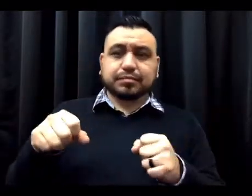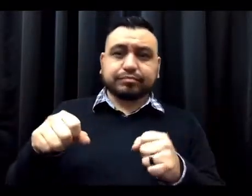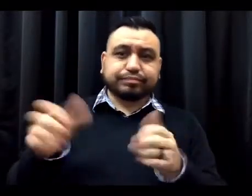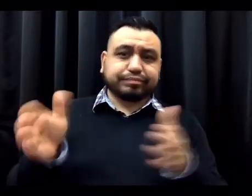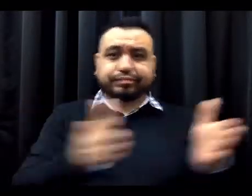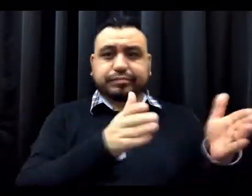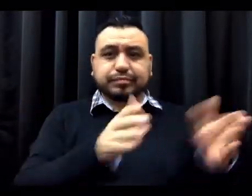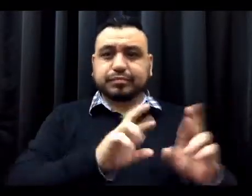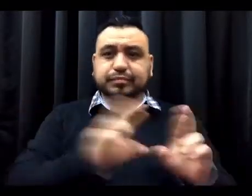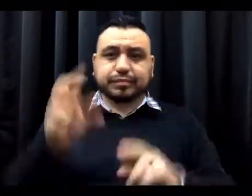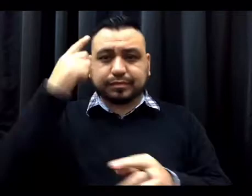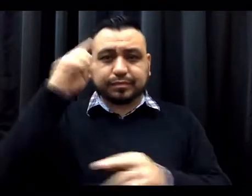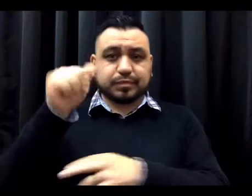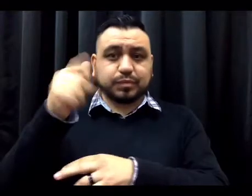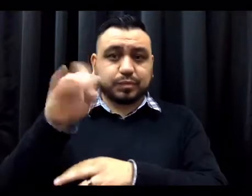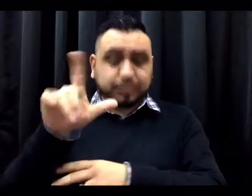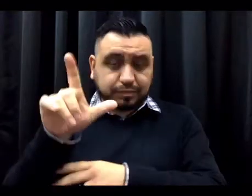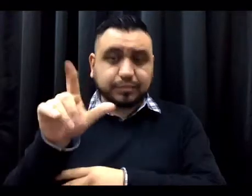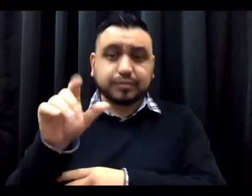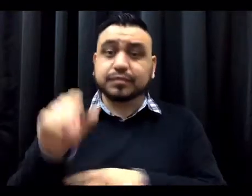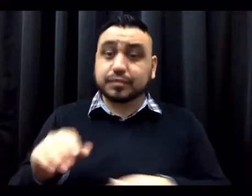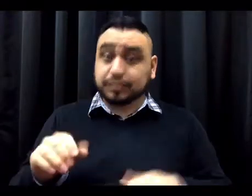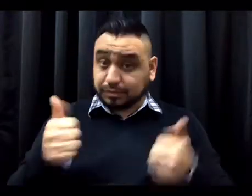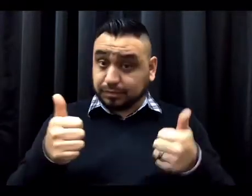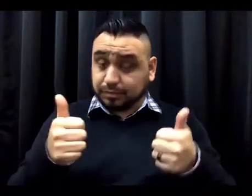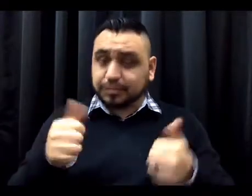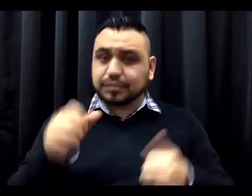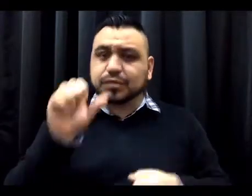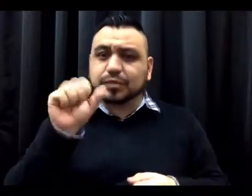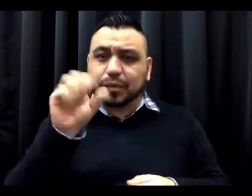these discussions can help you prepare and be ready for April. Sounds good?